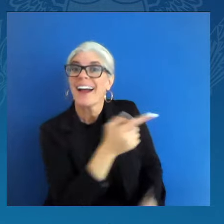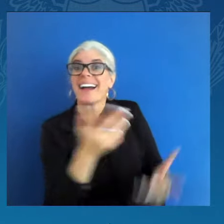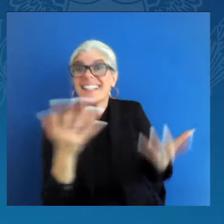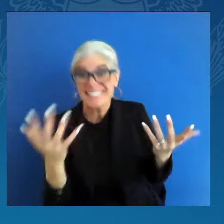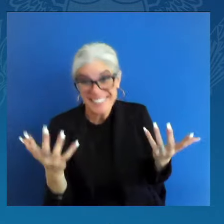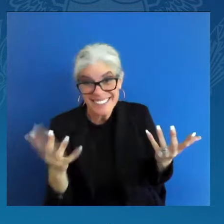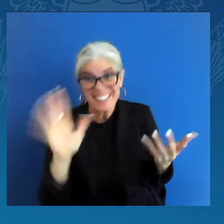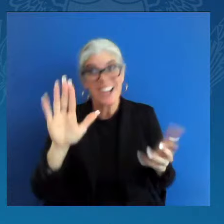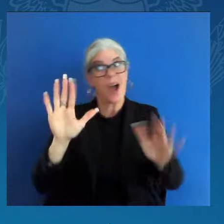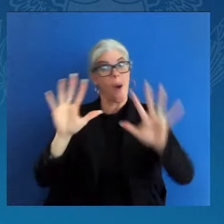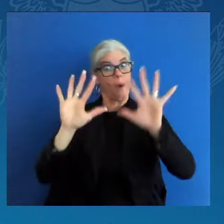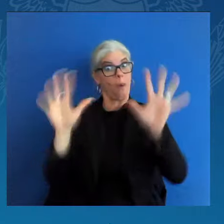and on life here on Earth.